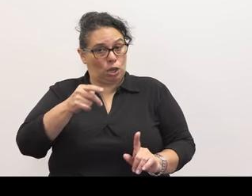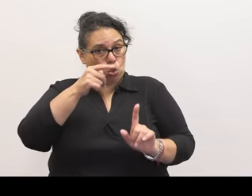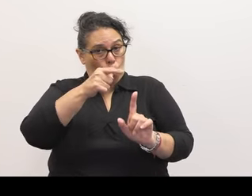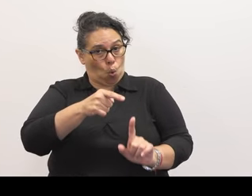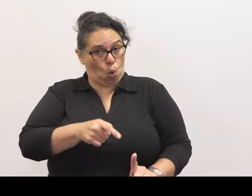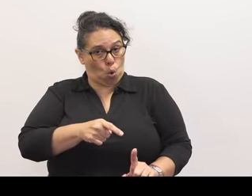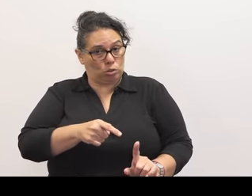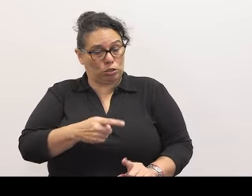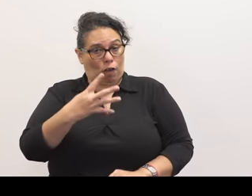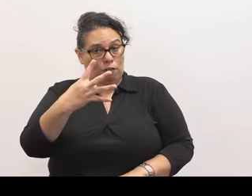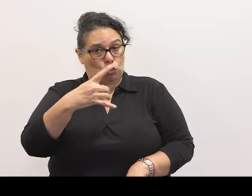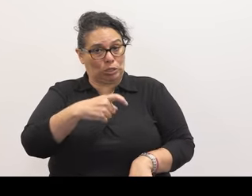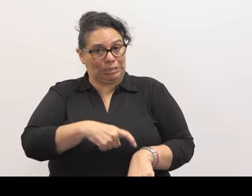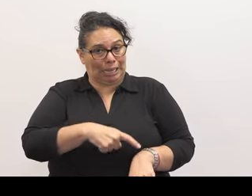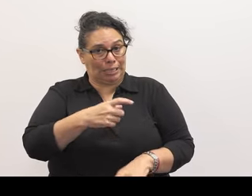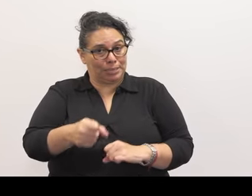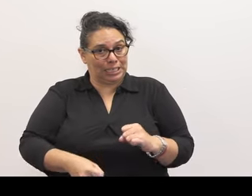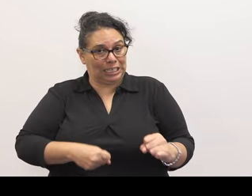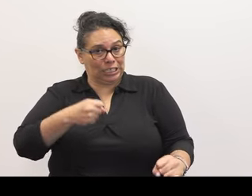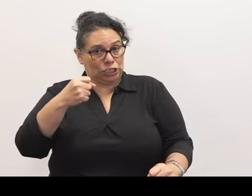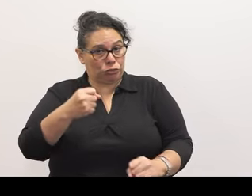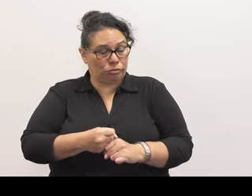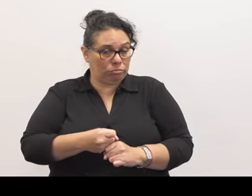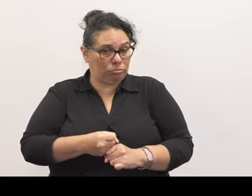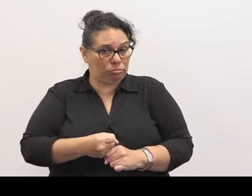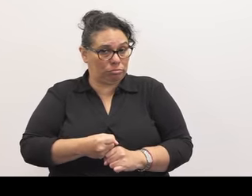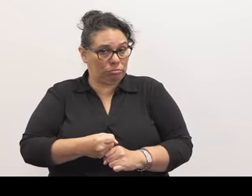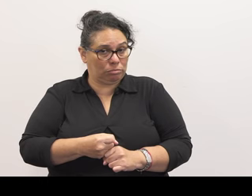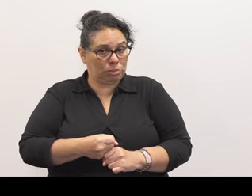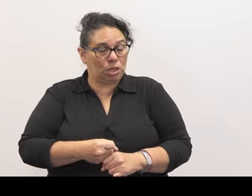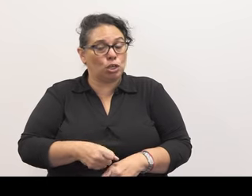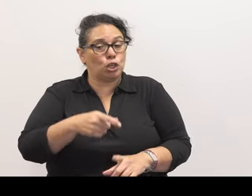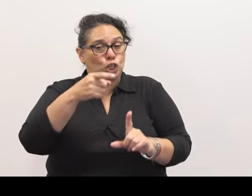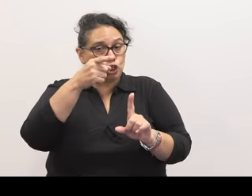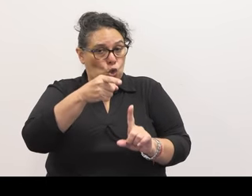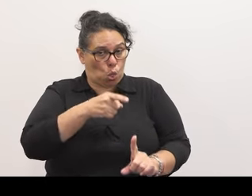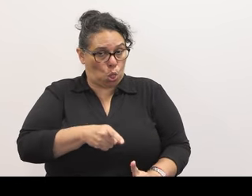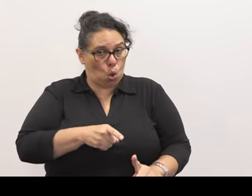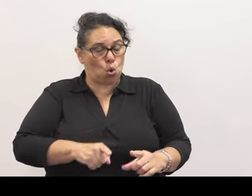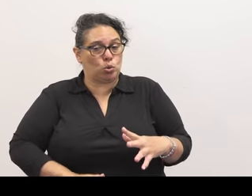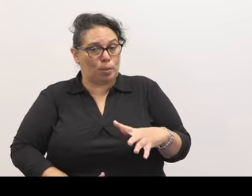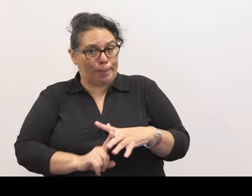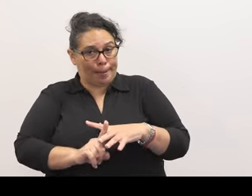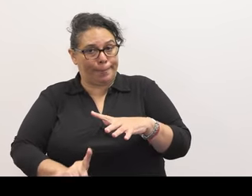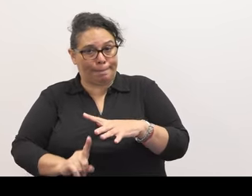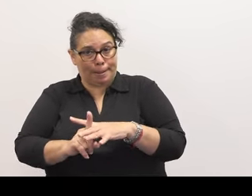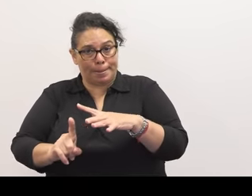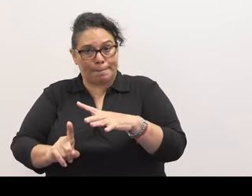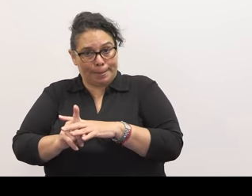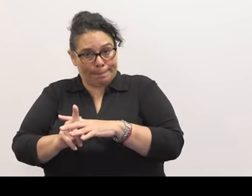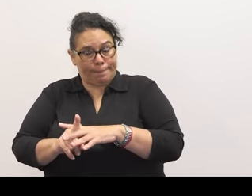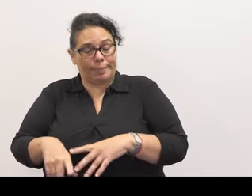So four times a year these goals will come up and you will be doing a deep dive into those and in a future date I'll provide training